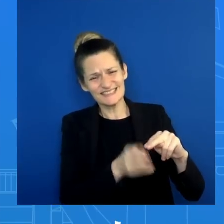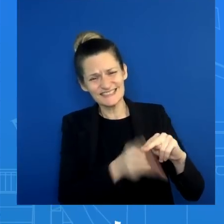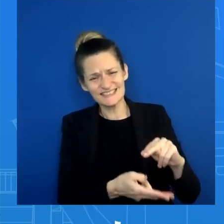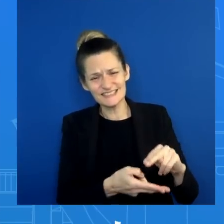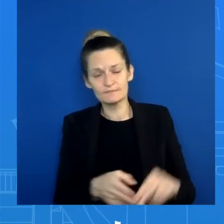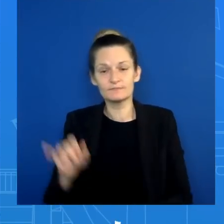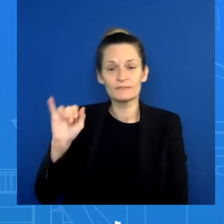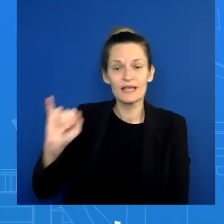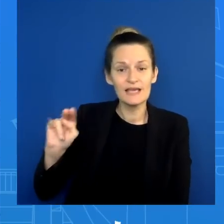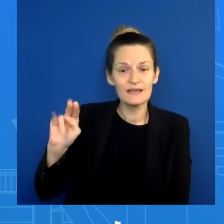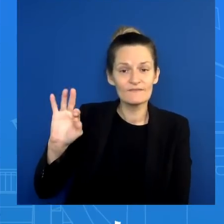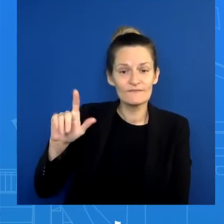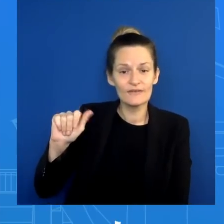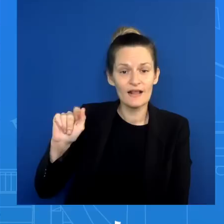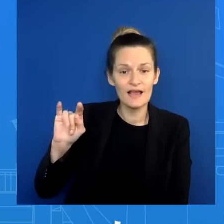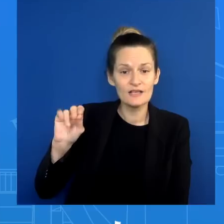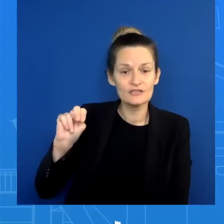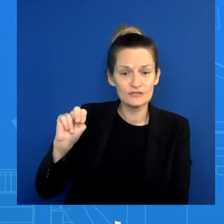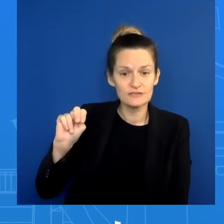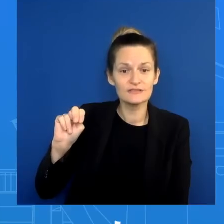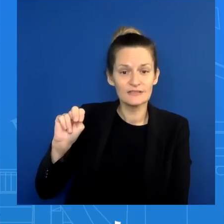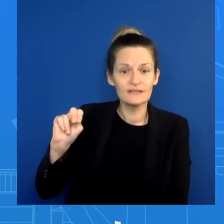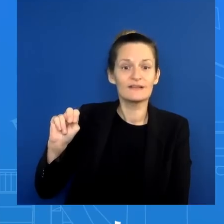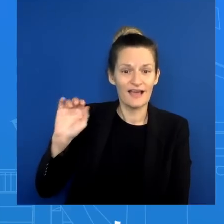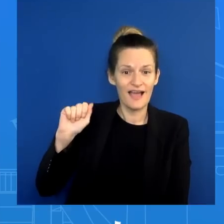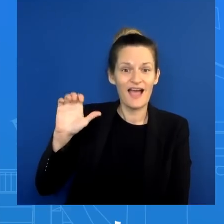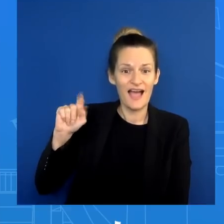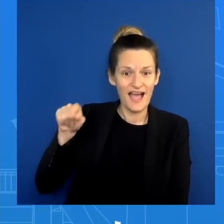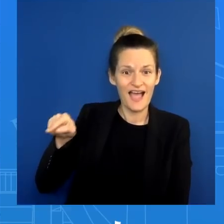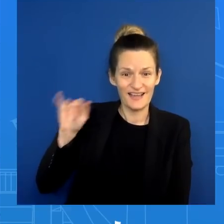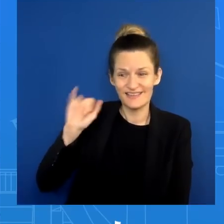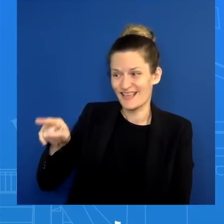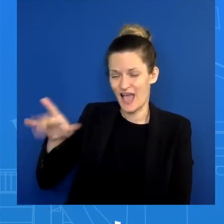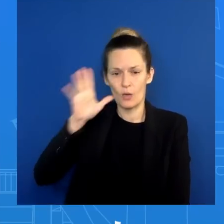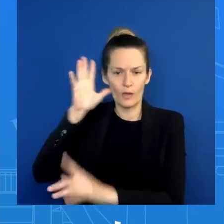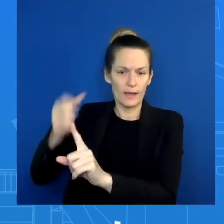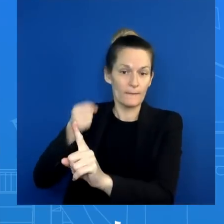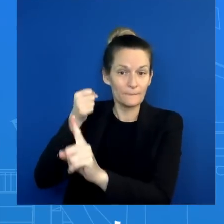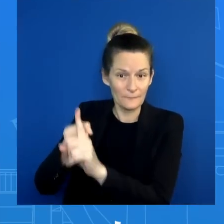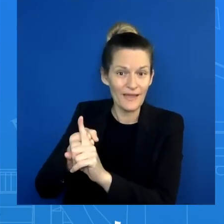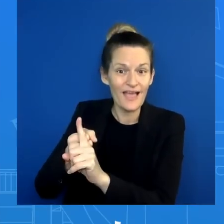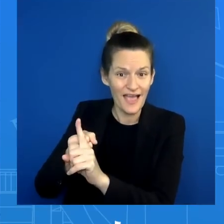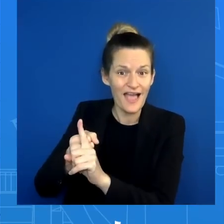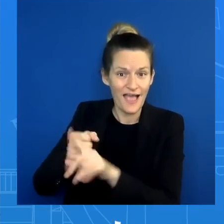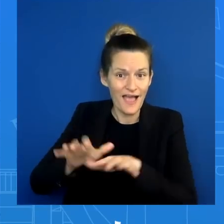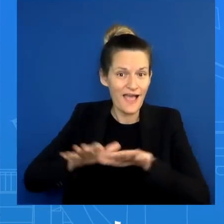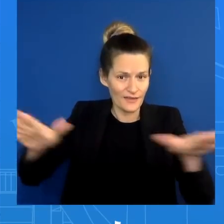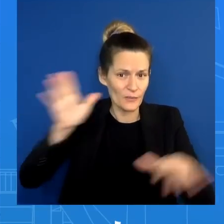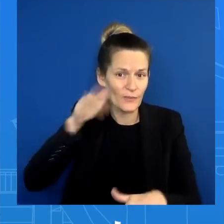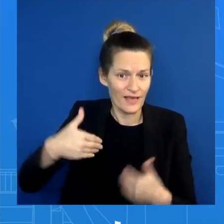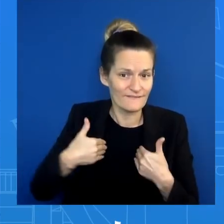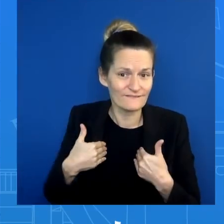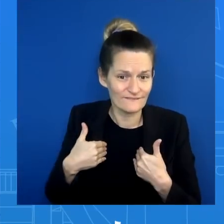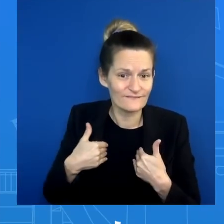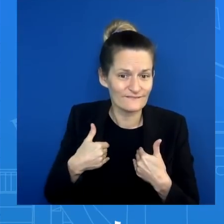over the next two decades, even after taking this action. So that is also important to note as well.